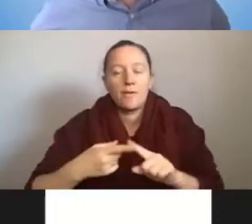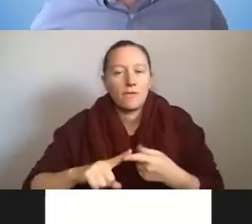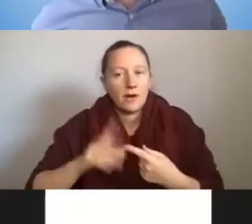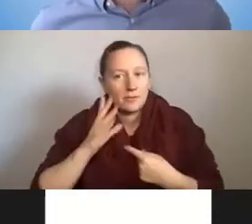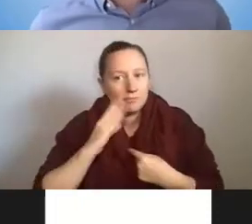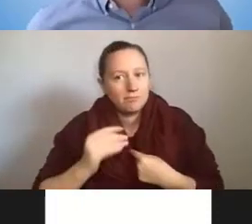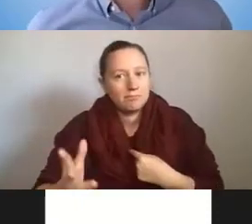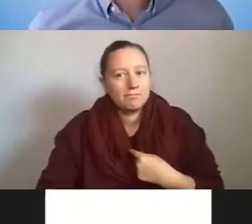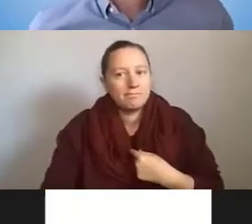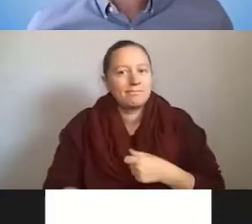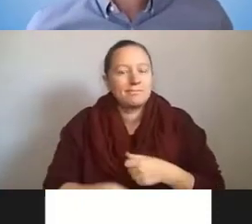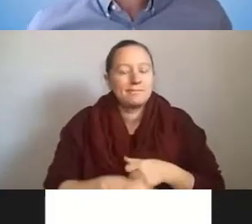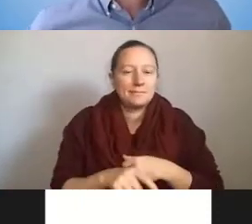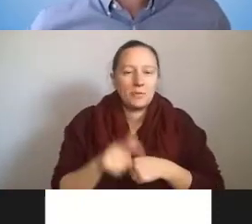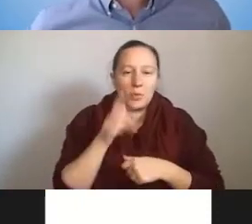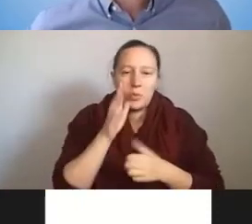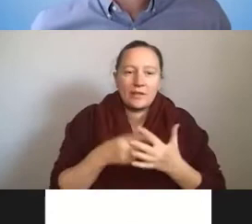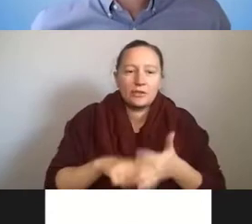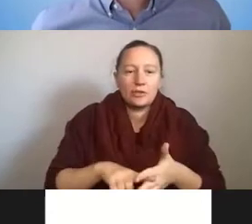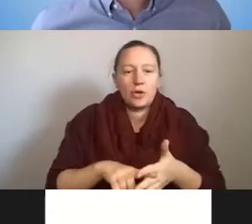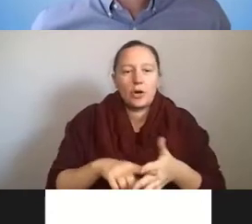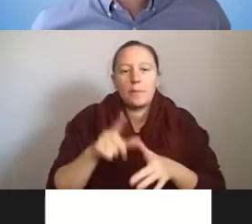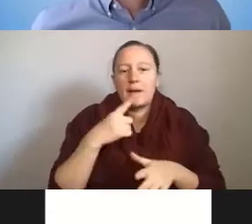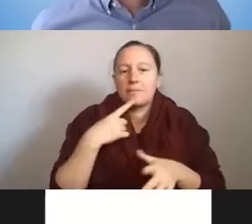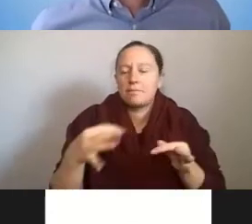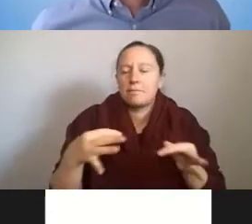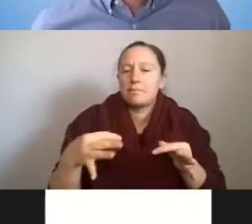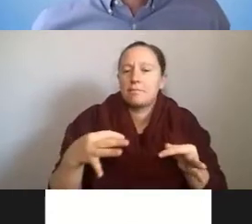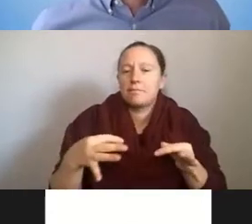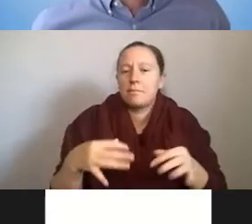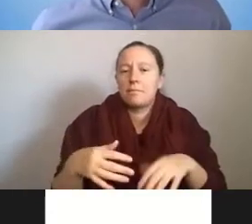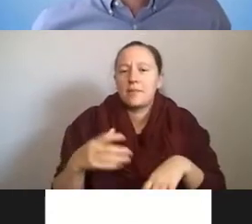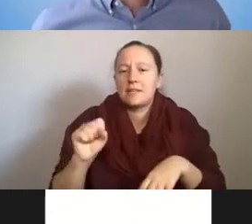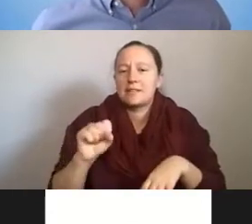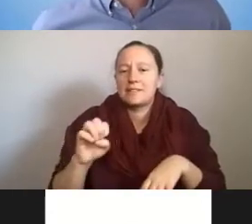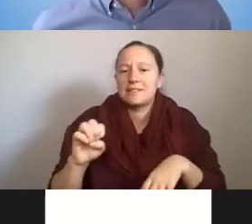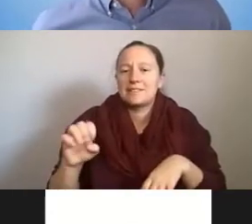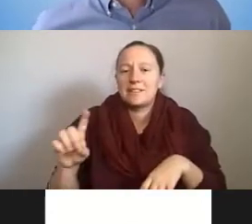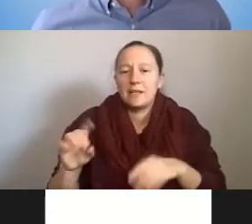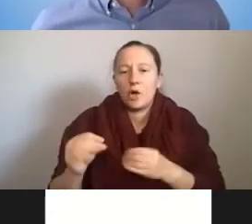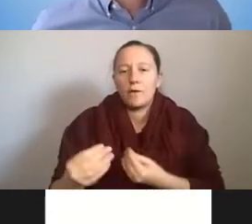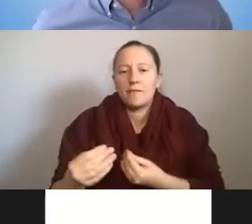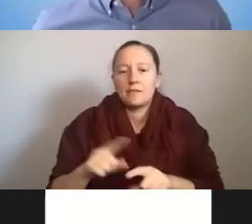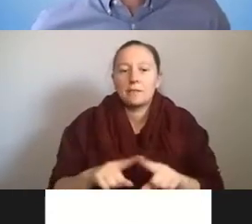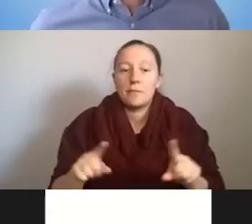So I'll start out by just telling you a little bit about the SEED office, but before I start,